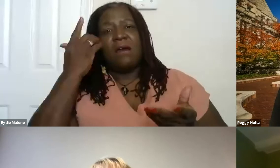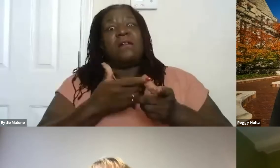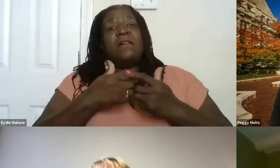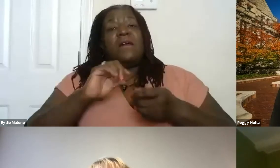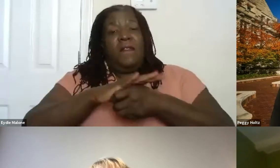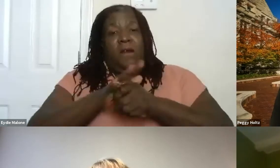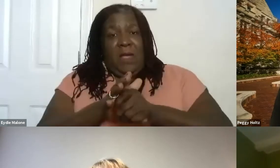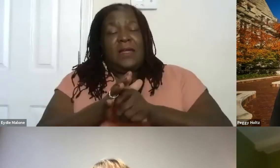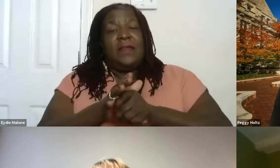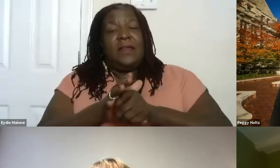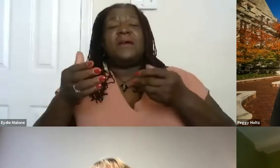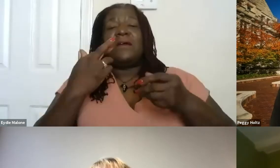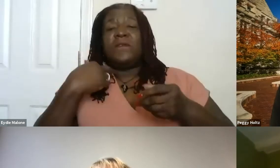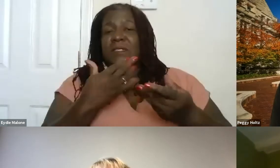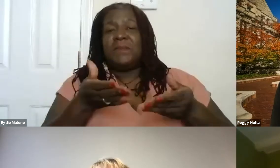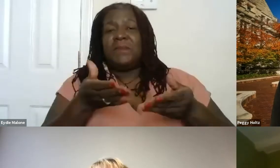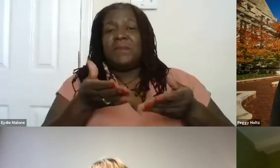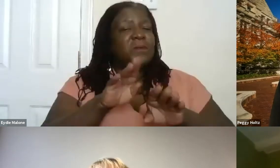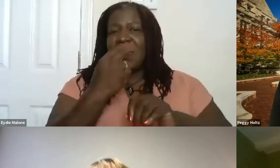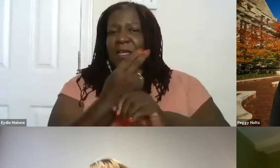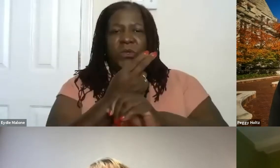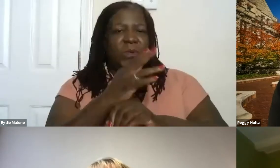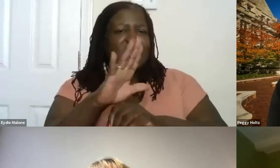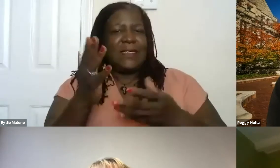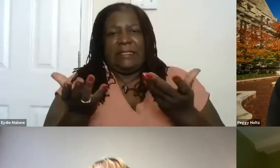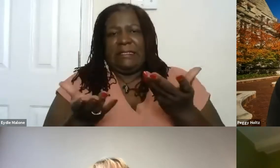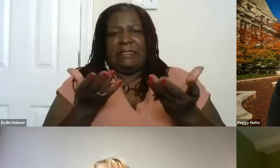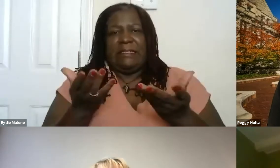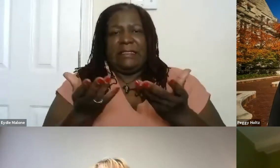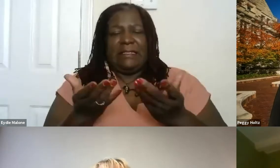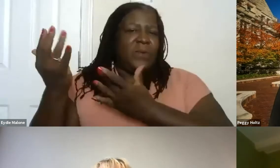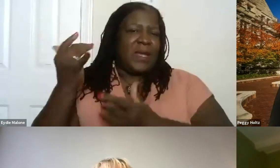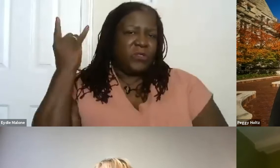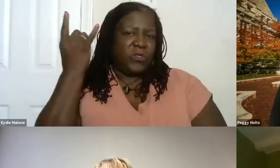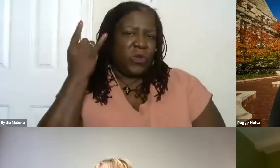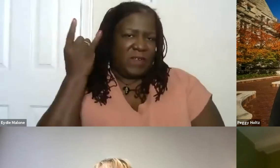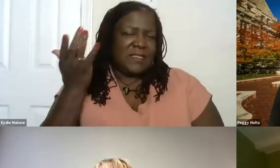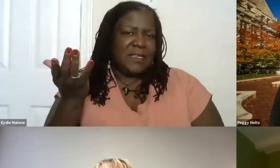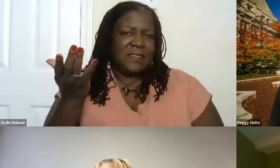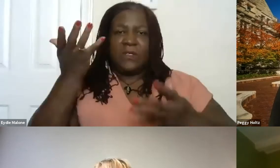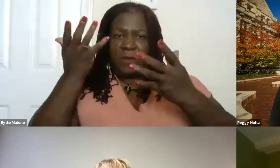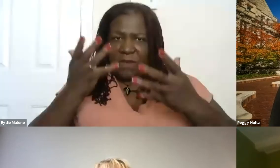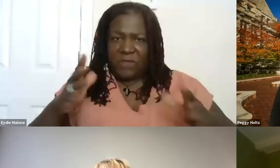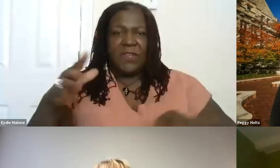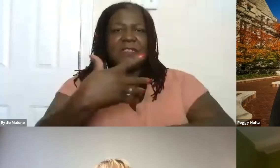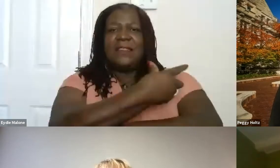closed and they were no longer using wait staff that he is. So once he got the vaccine,